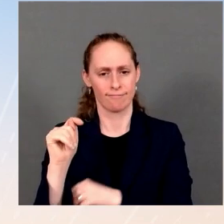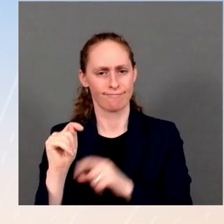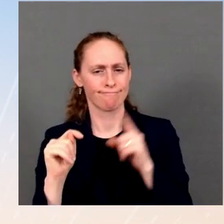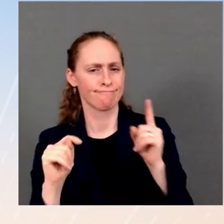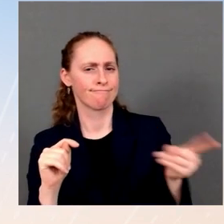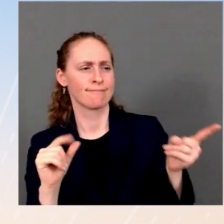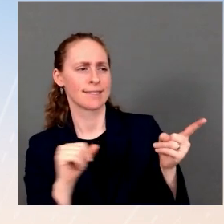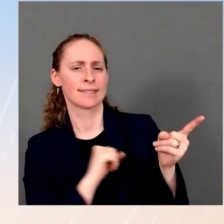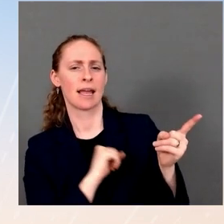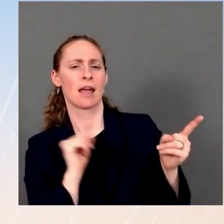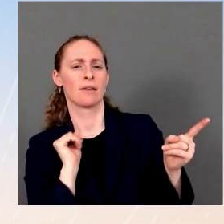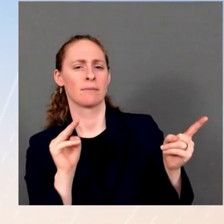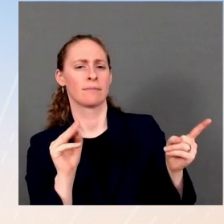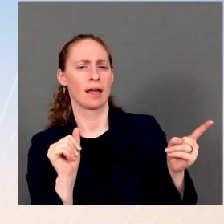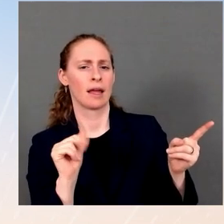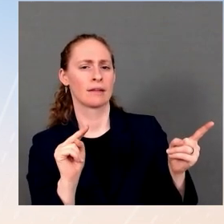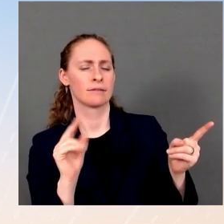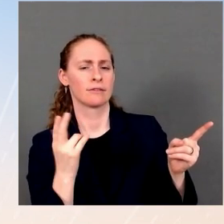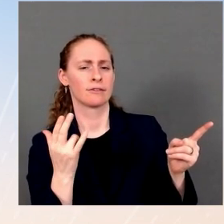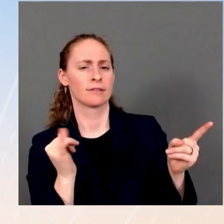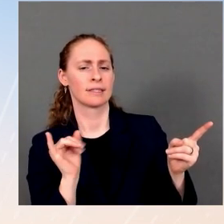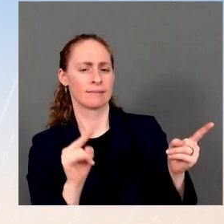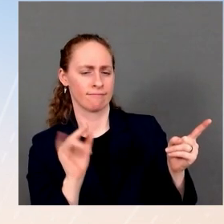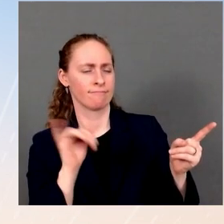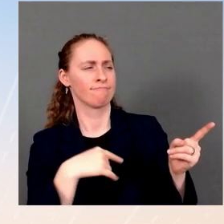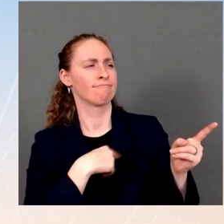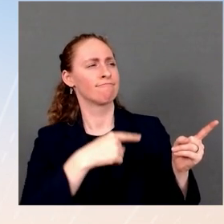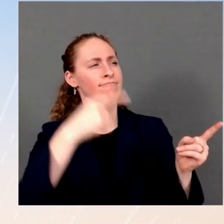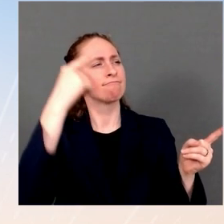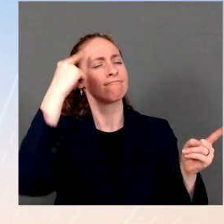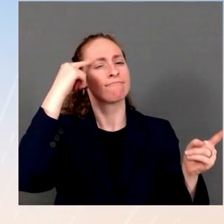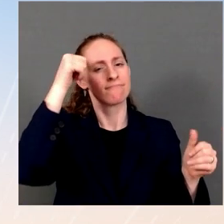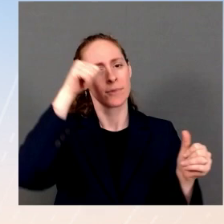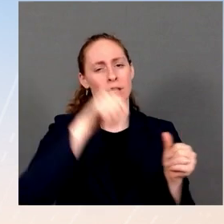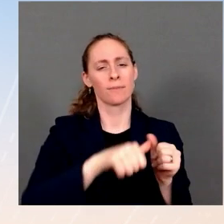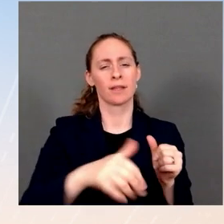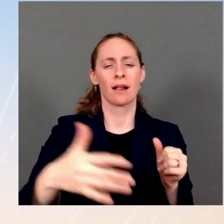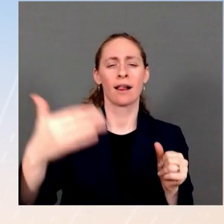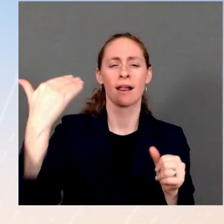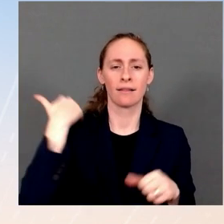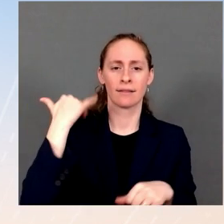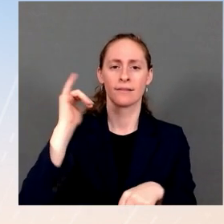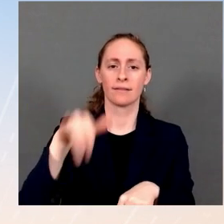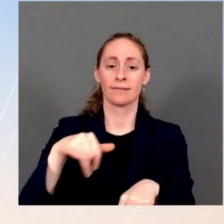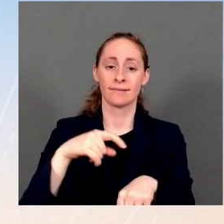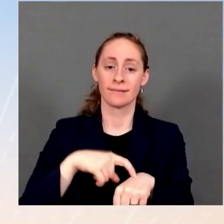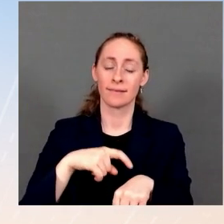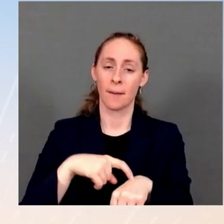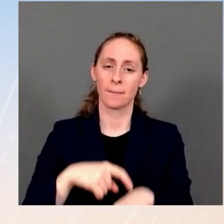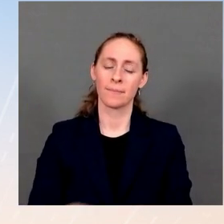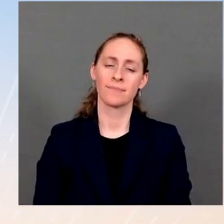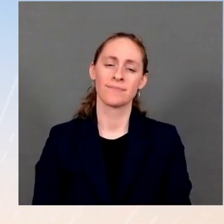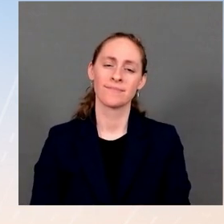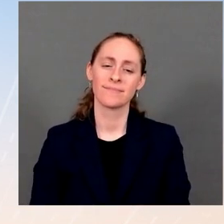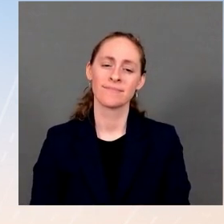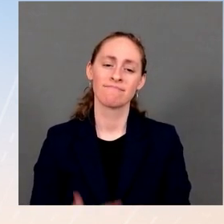came out and announced that he had a framework that had sort of sign-off from senators. And then, this week, we've learned that Joe Manchin